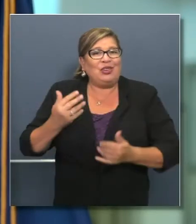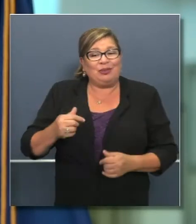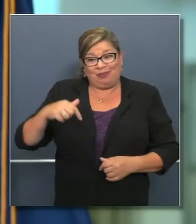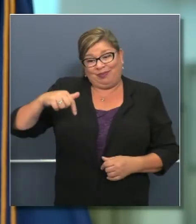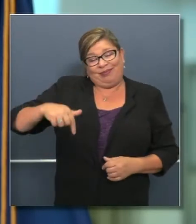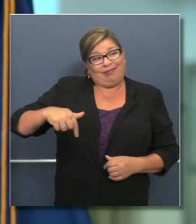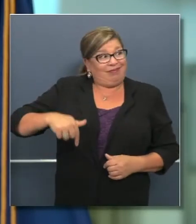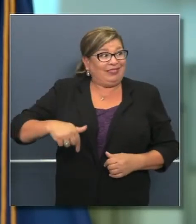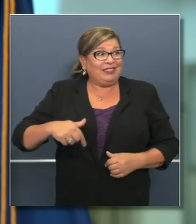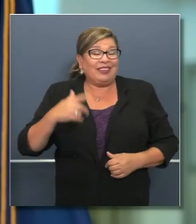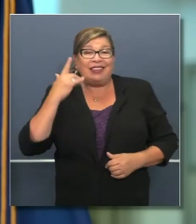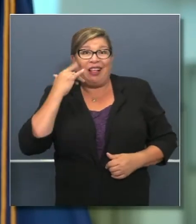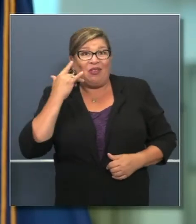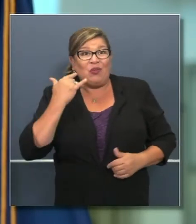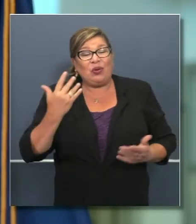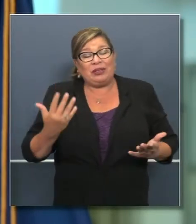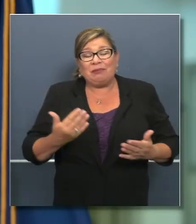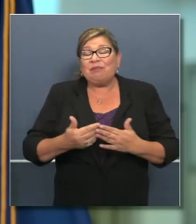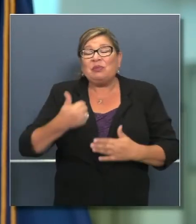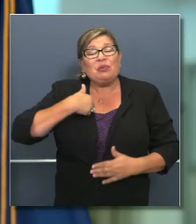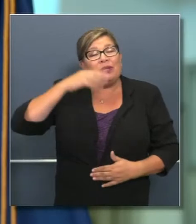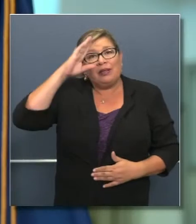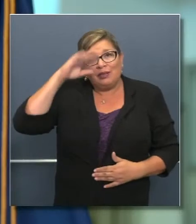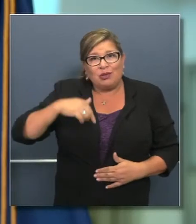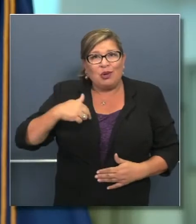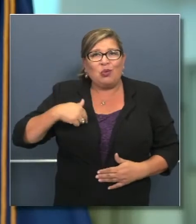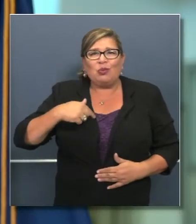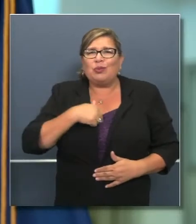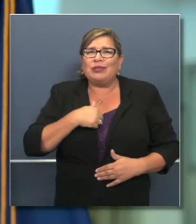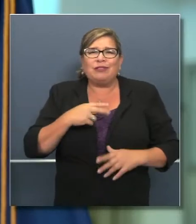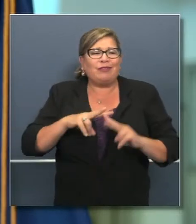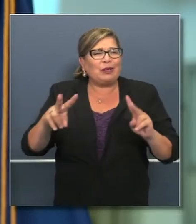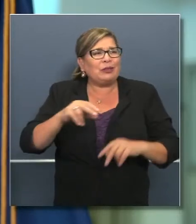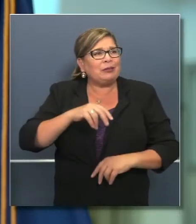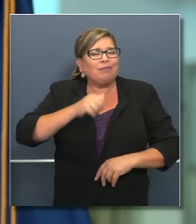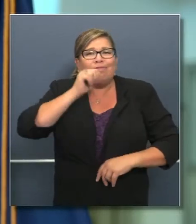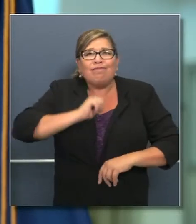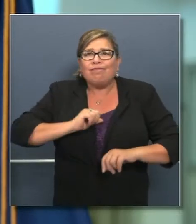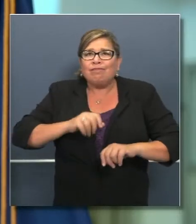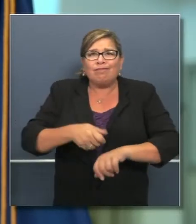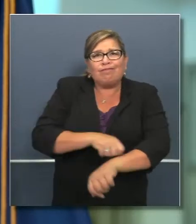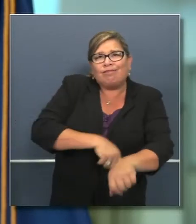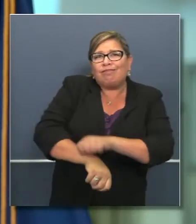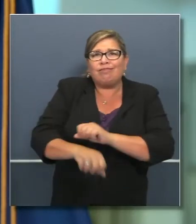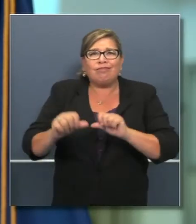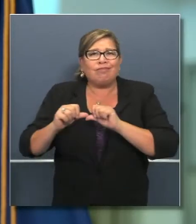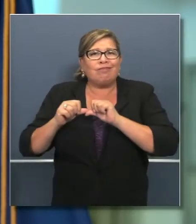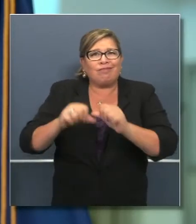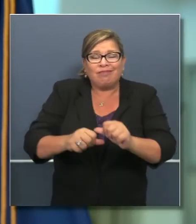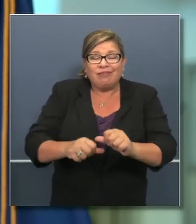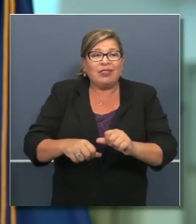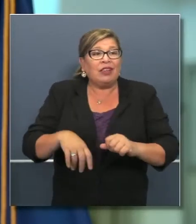credibly resilient state and none of these are necessarily novel challenges stacking